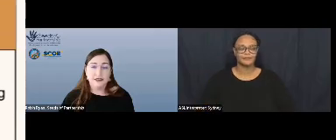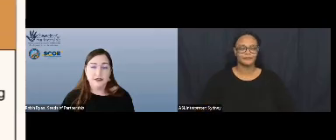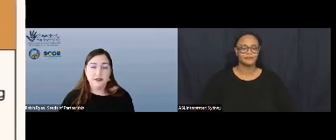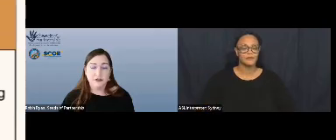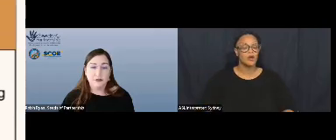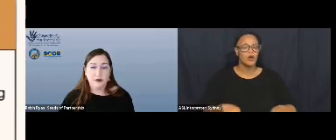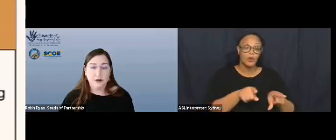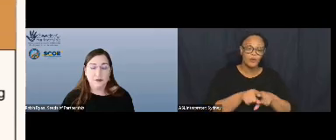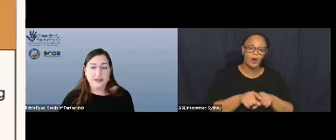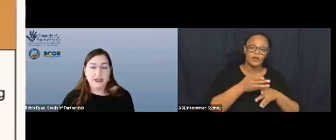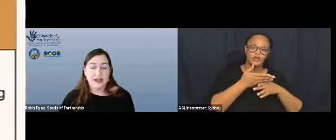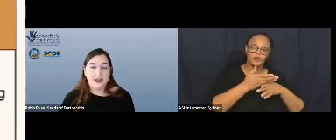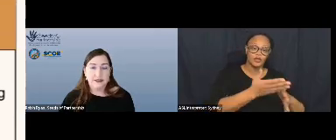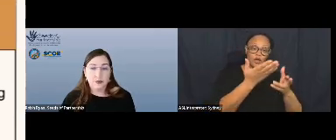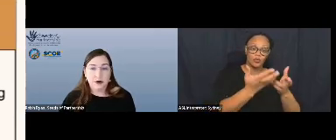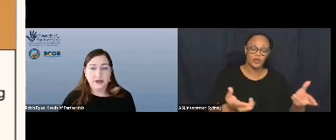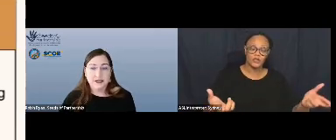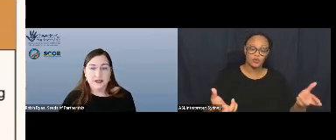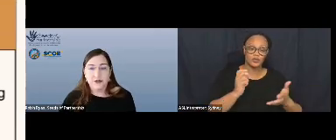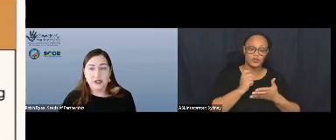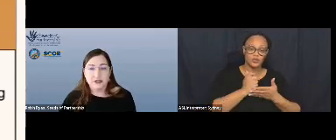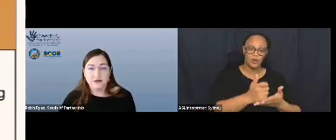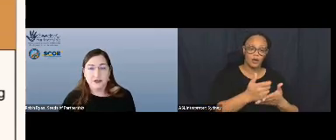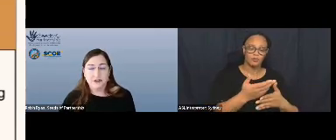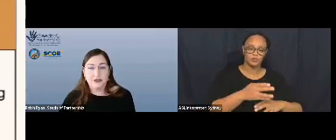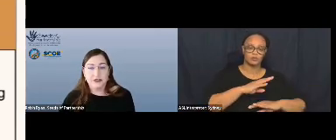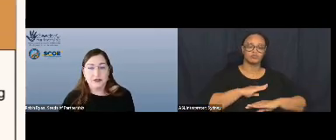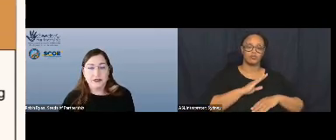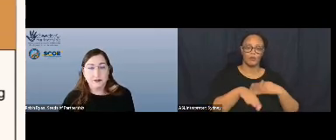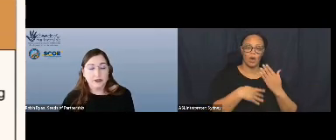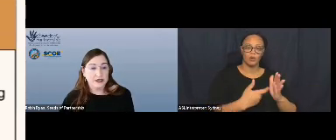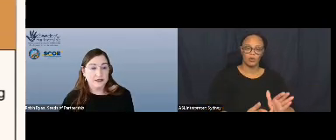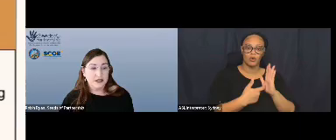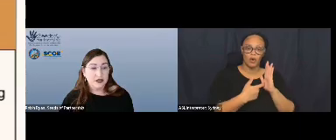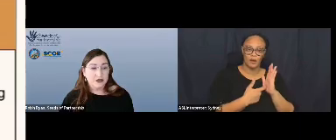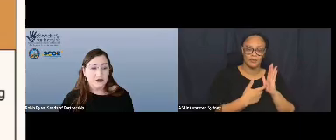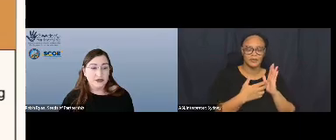related to those requirements and the important considerations for students with disabilities